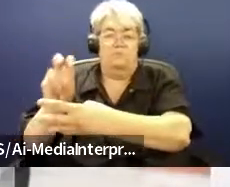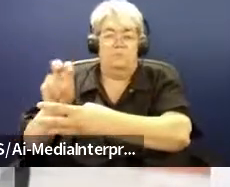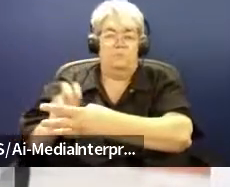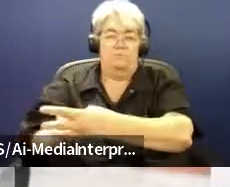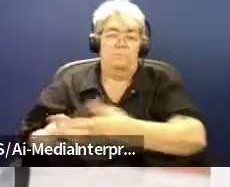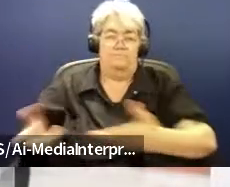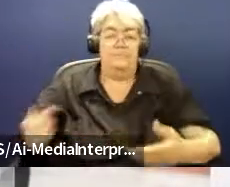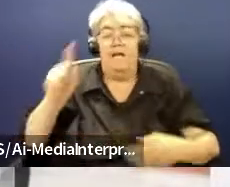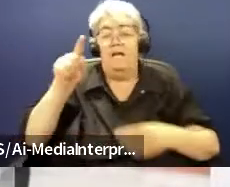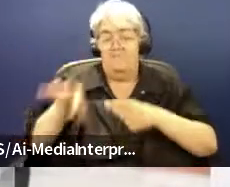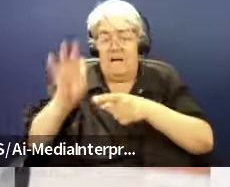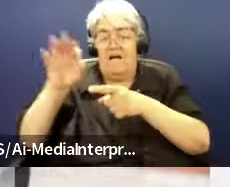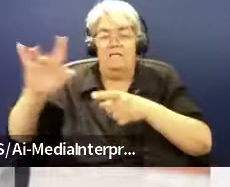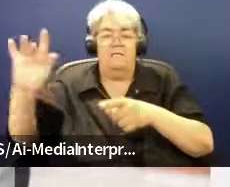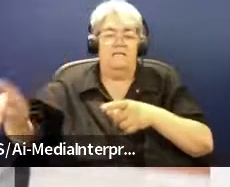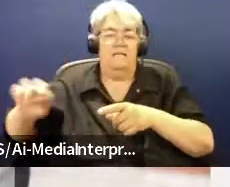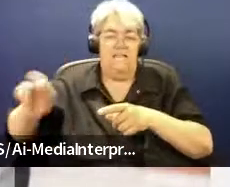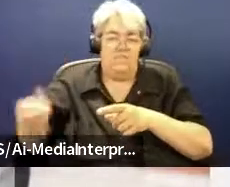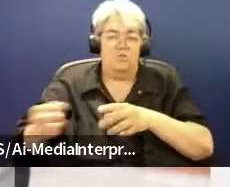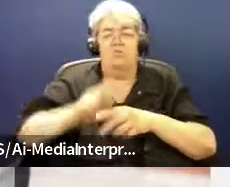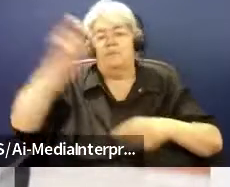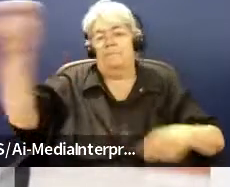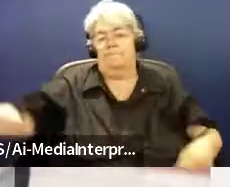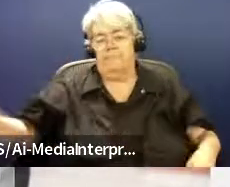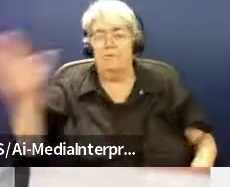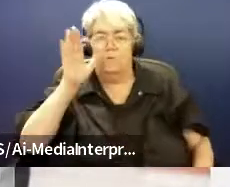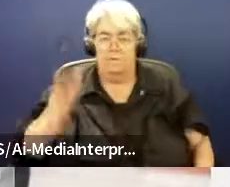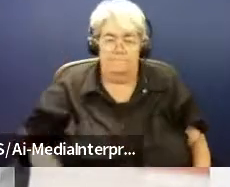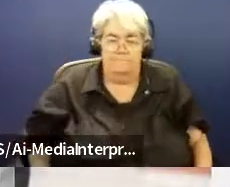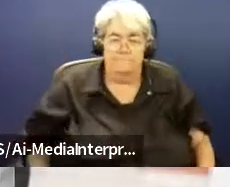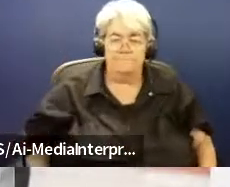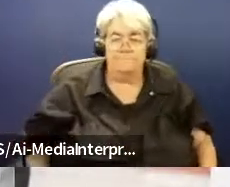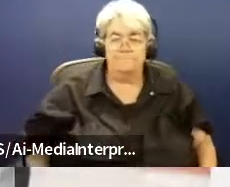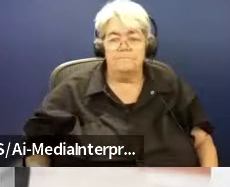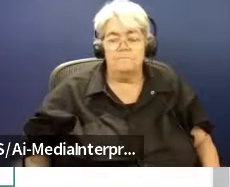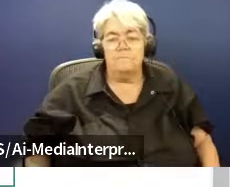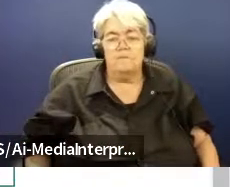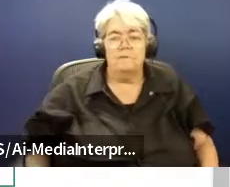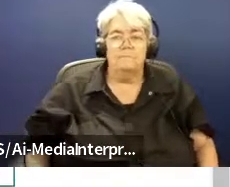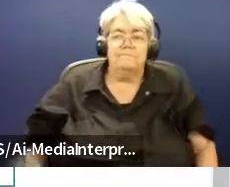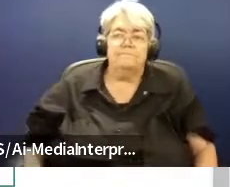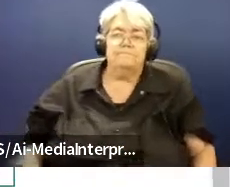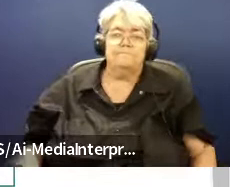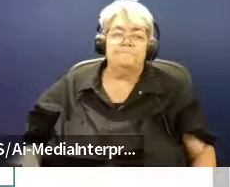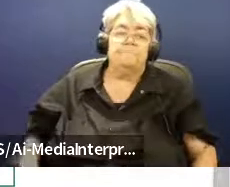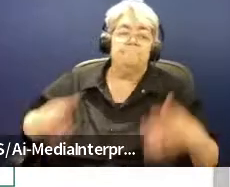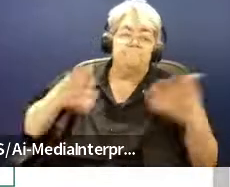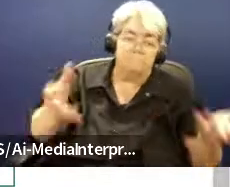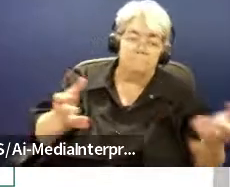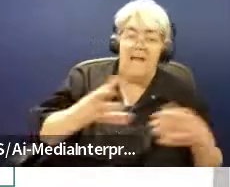Those are some of the links on the website but instead of using tab or narrowing to them they are in a convenient